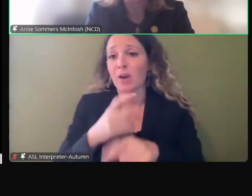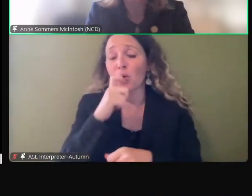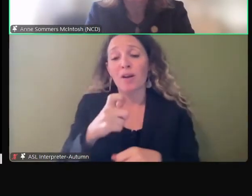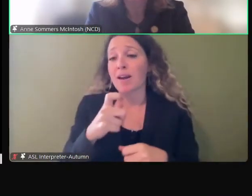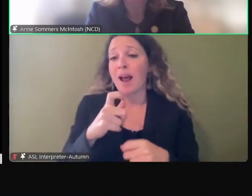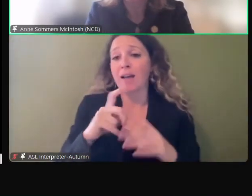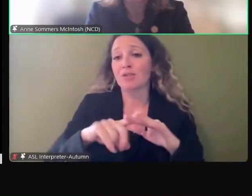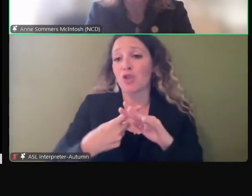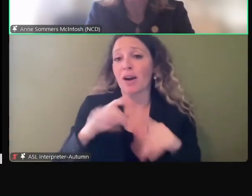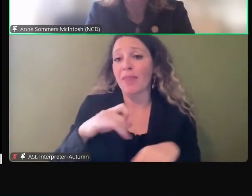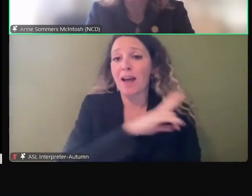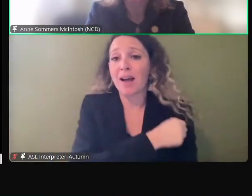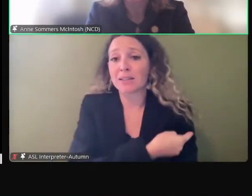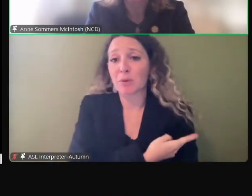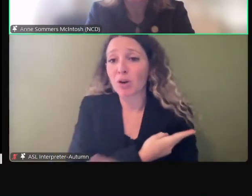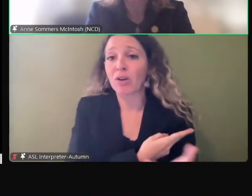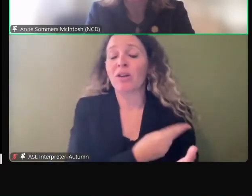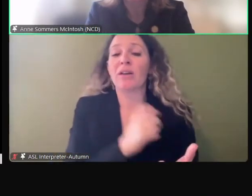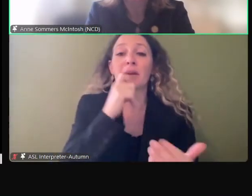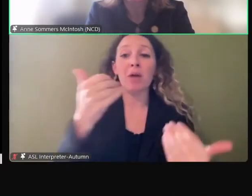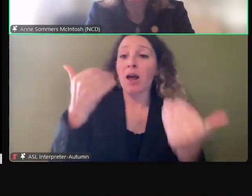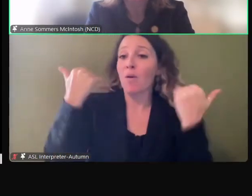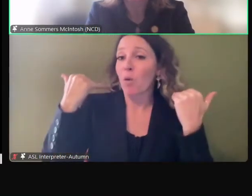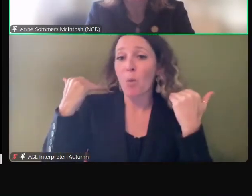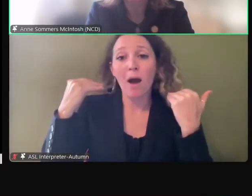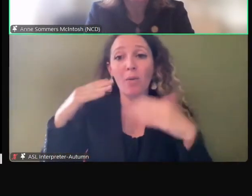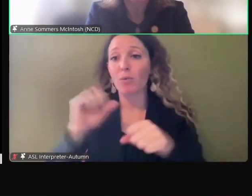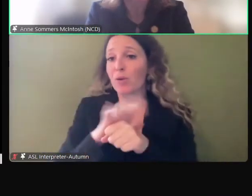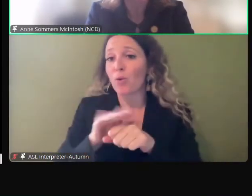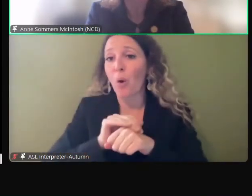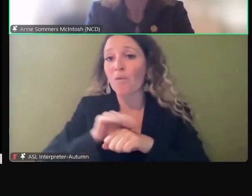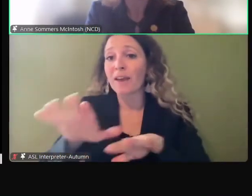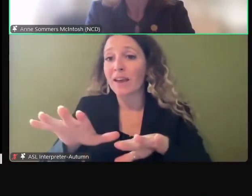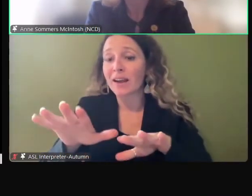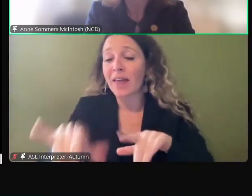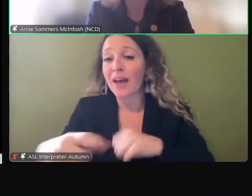the hospital was not being overwhelmed by COVID at the time that these things occurred. So this